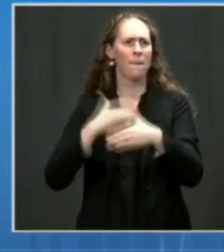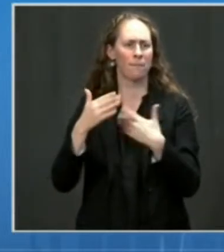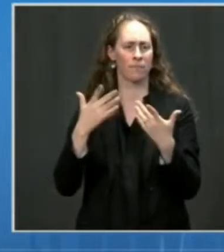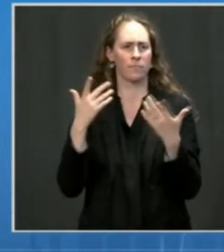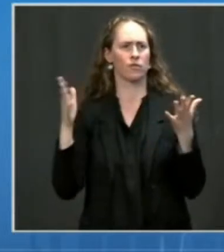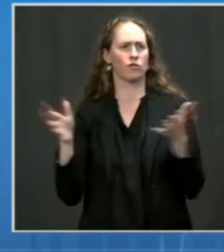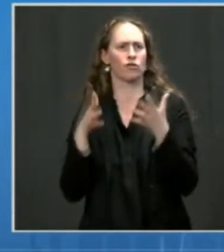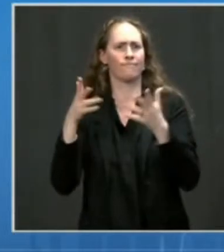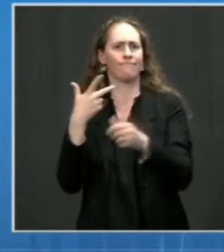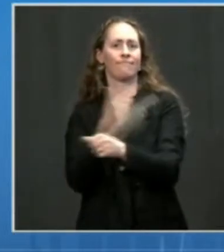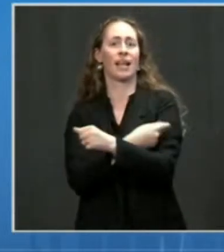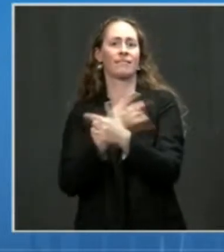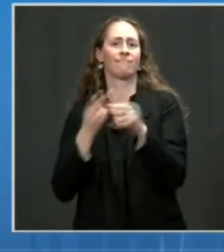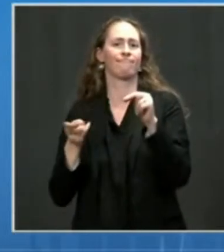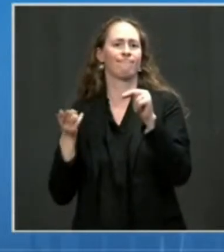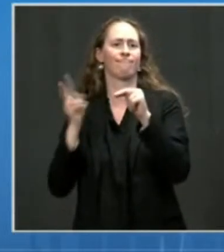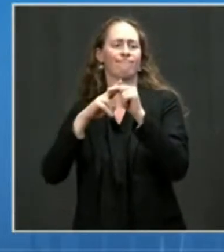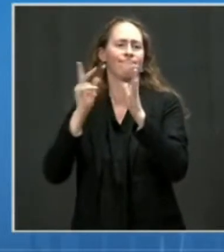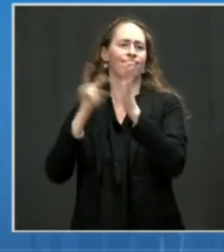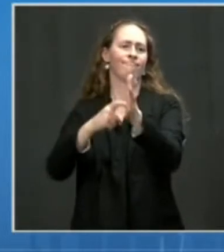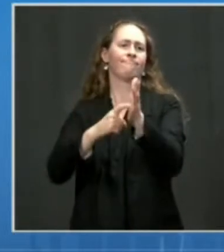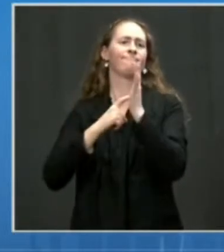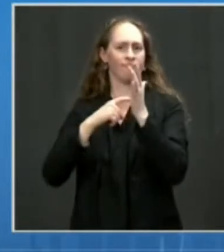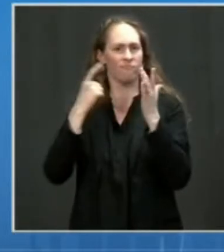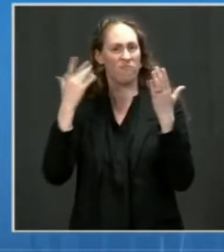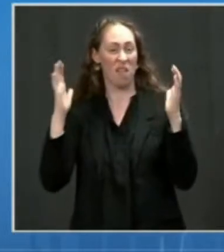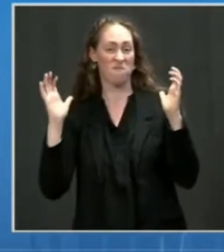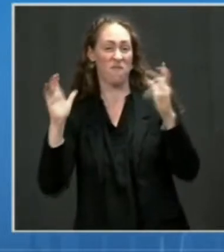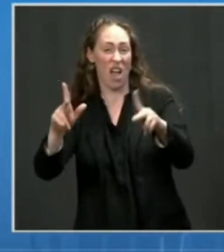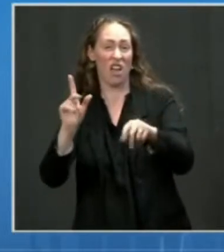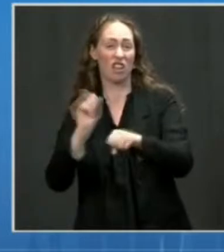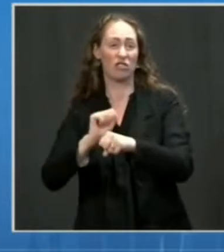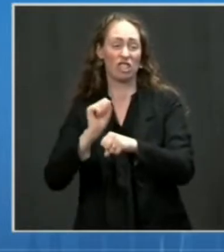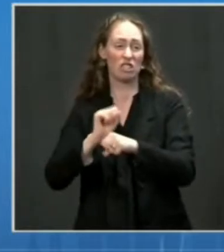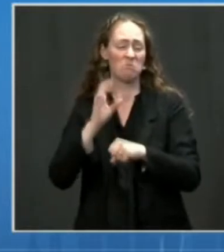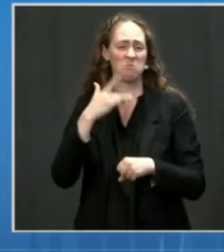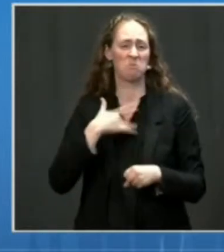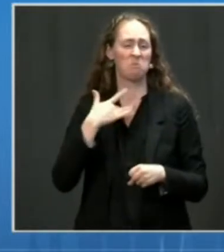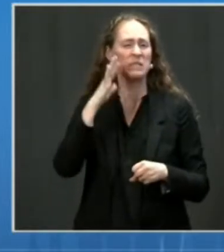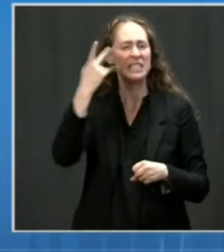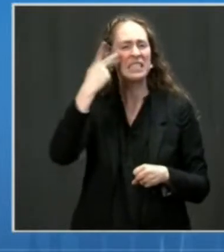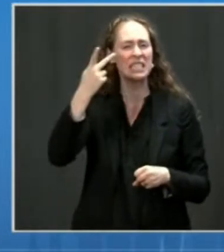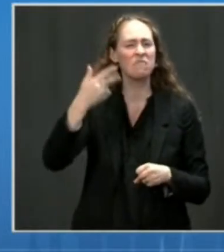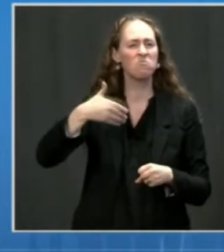SYSTEMS. SO, JEFF, I THINK YOU'RE GOING TO SEE A CONTINUED INCREASE IN